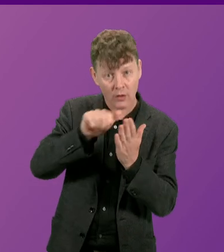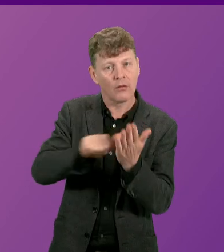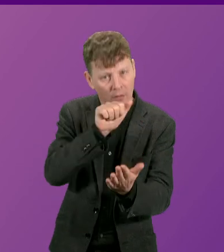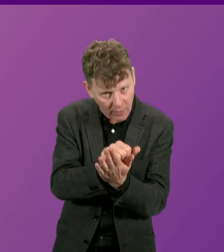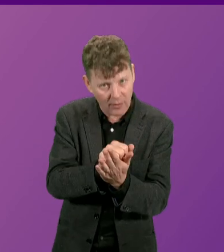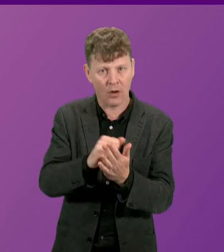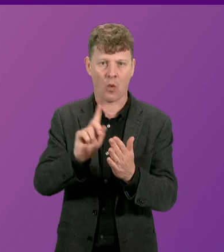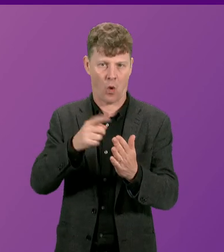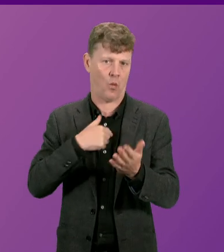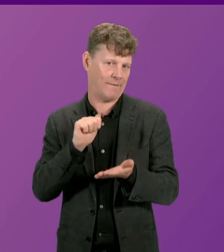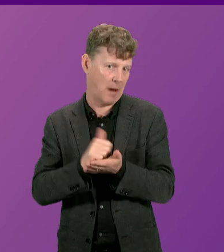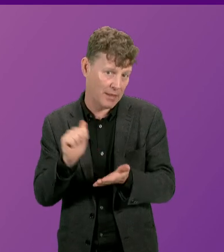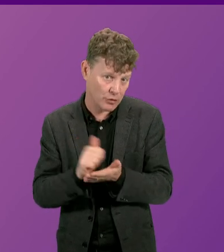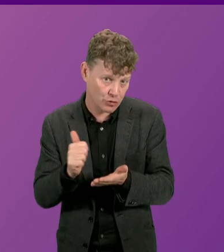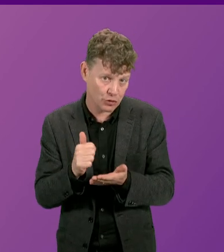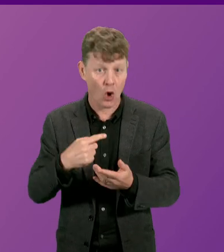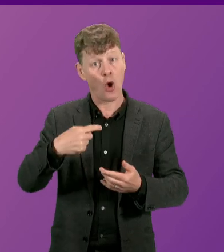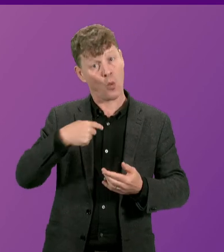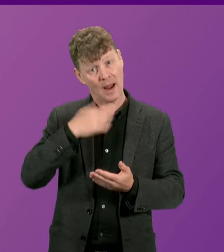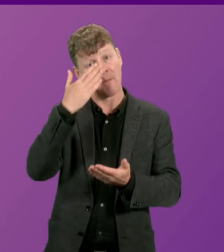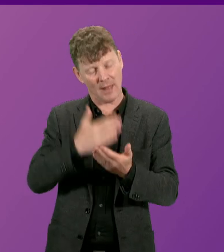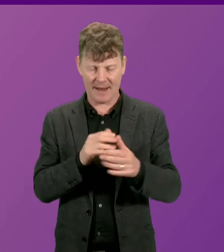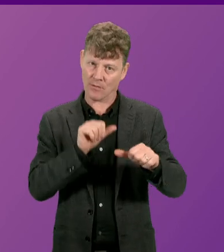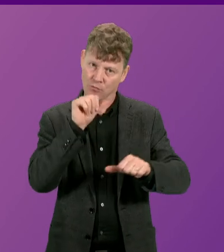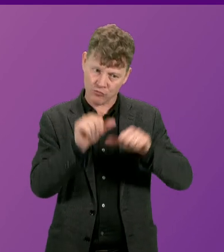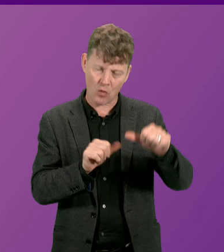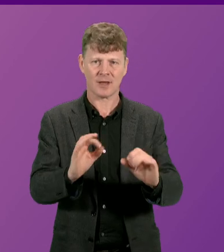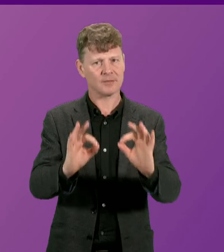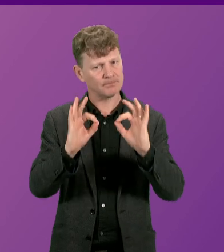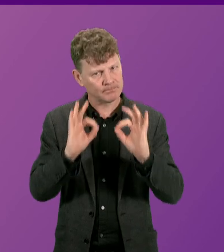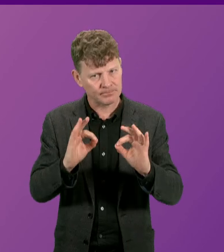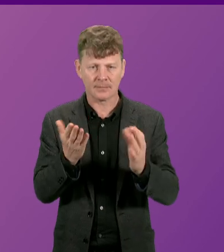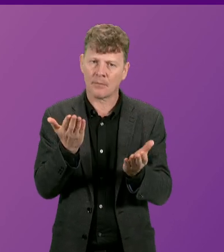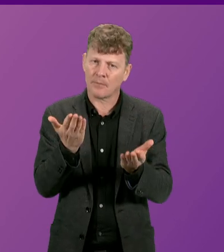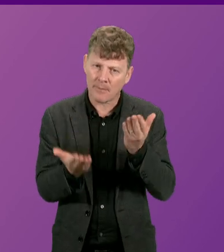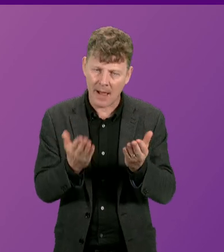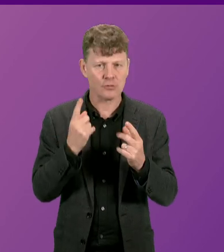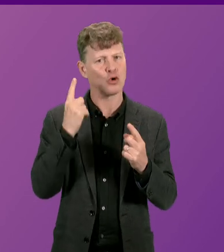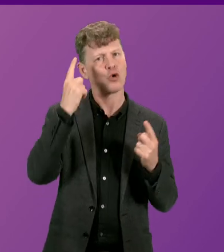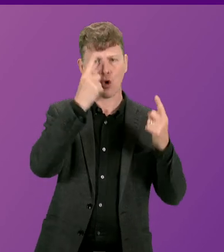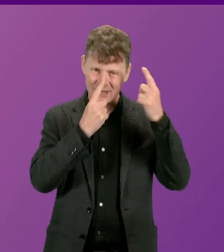process that we believe should be taken forward in a rational and considered way, he would find